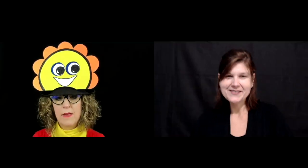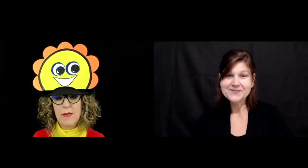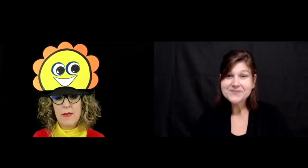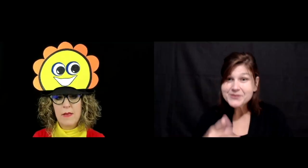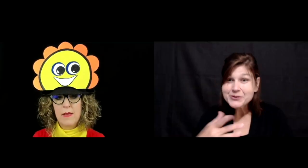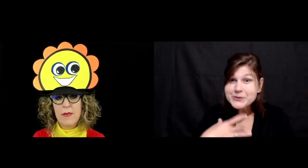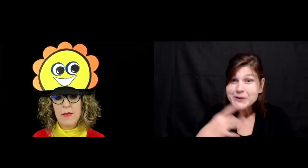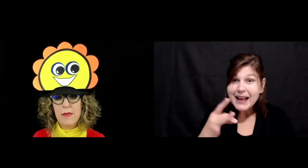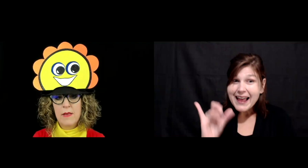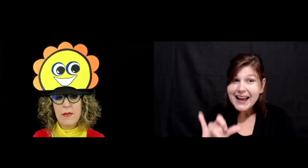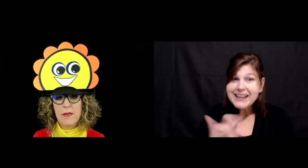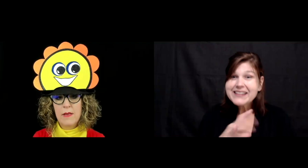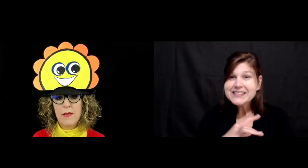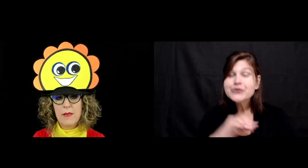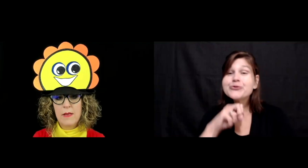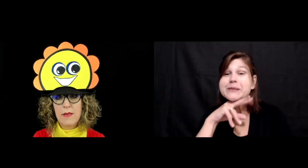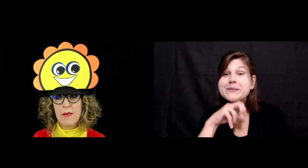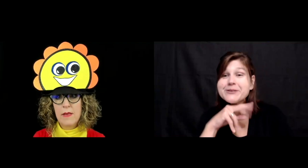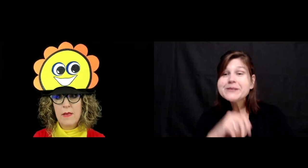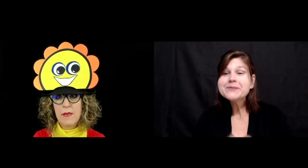Let's ribbit, ribbit